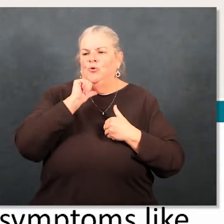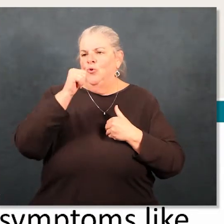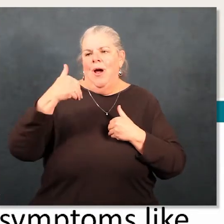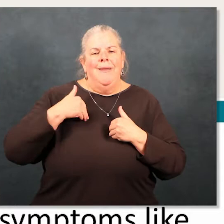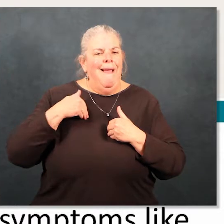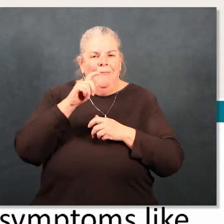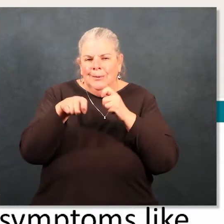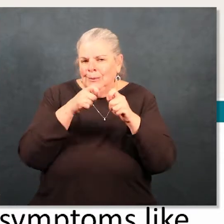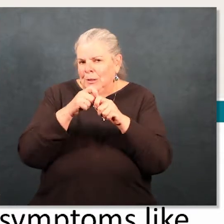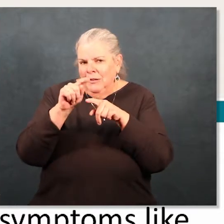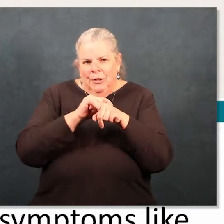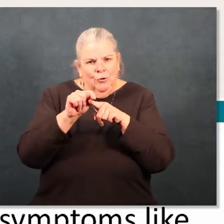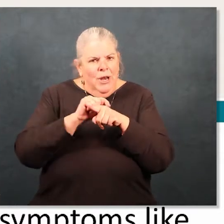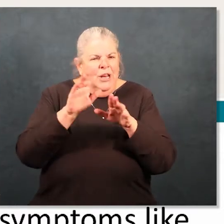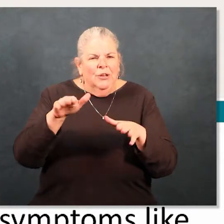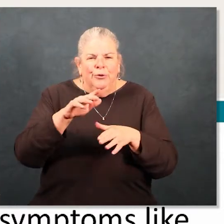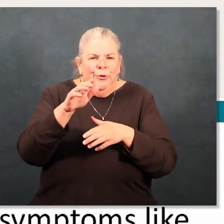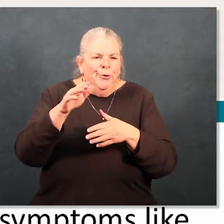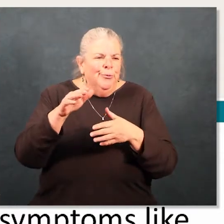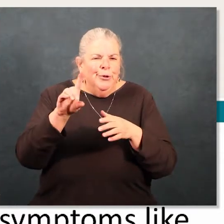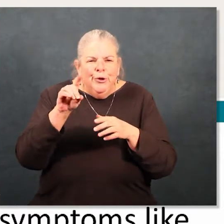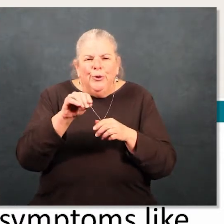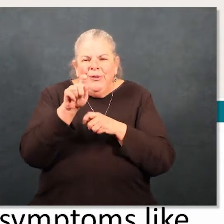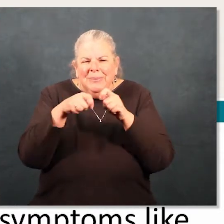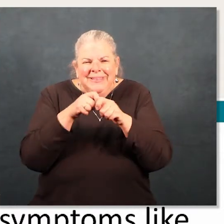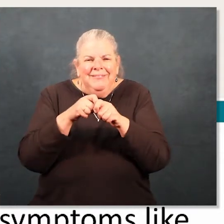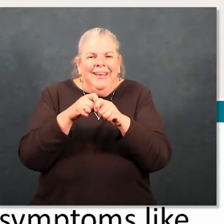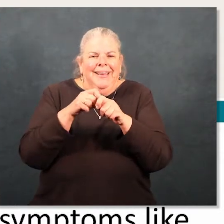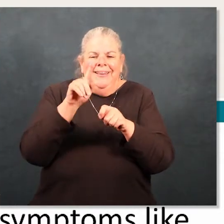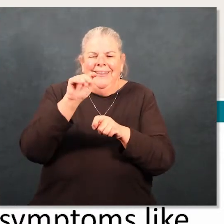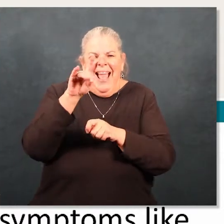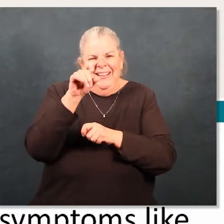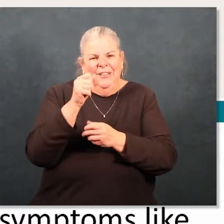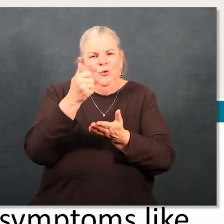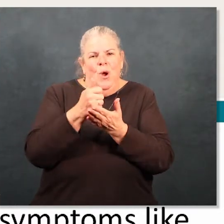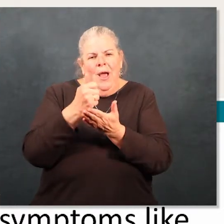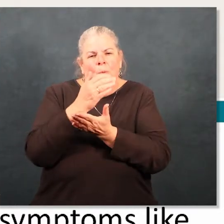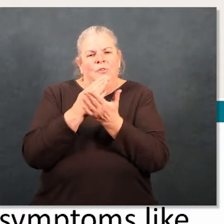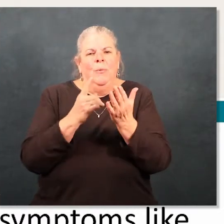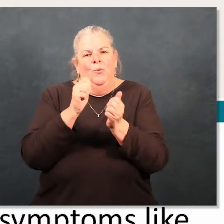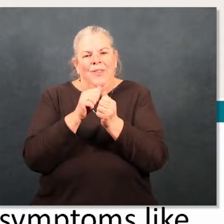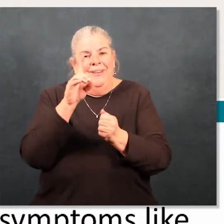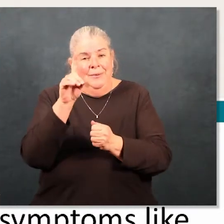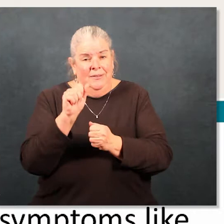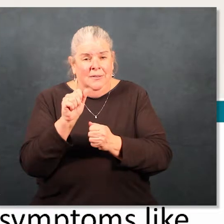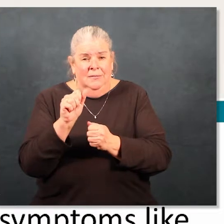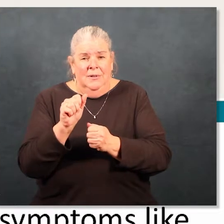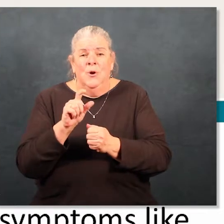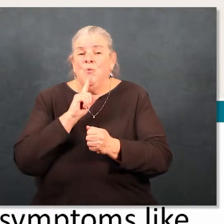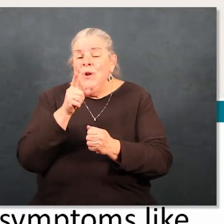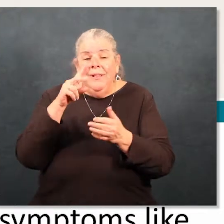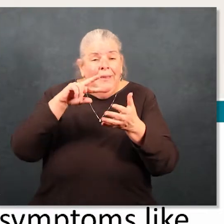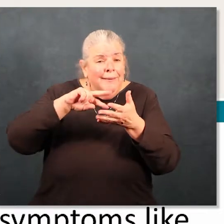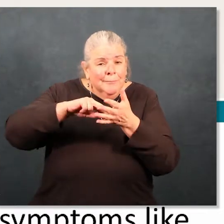to perform tasks that assist somebody with a disability. So they're really there to help a person